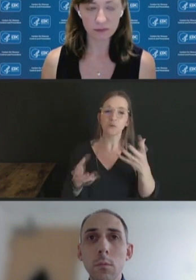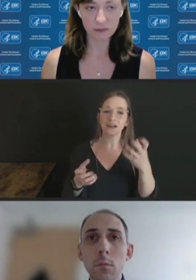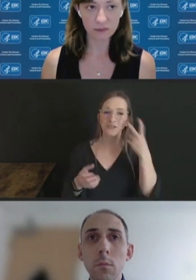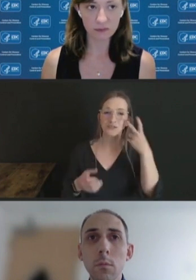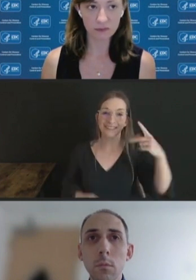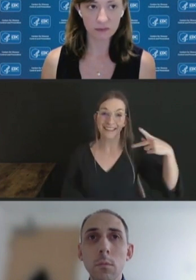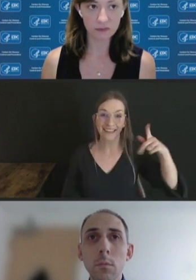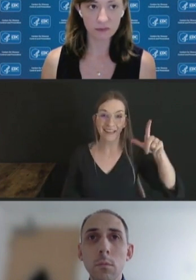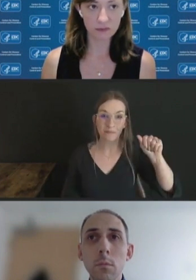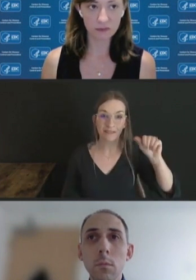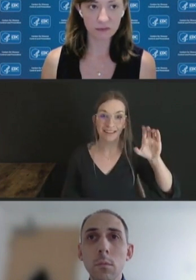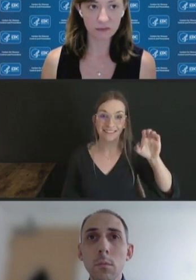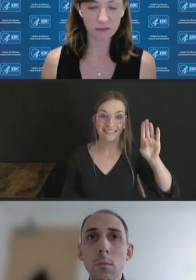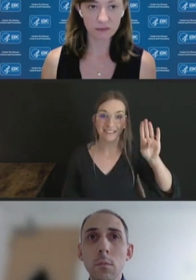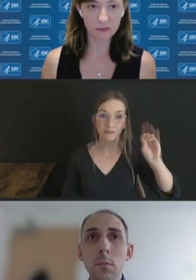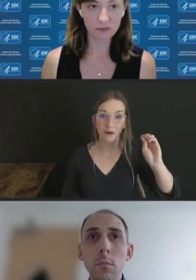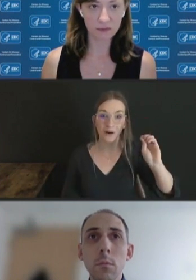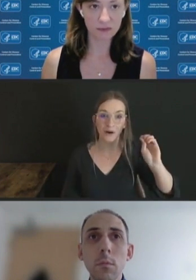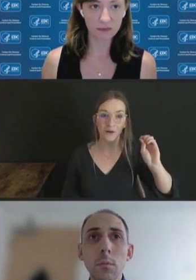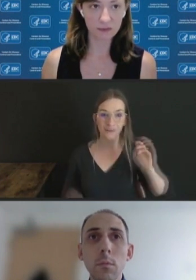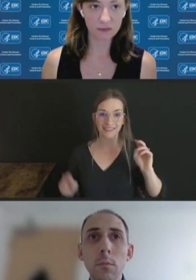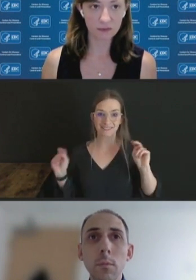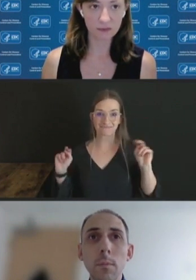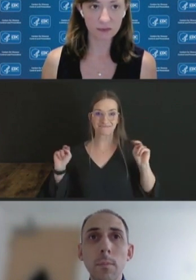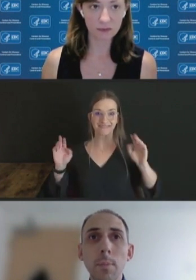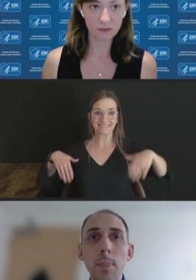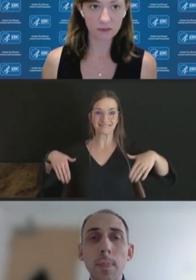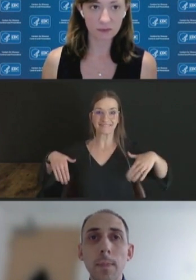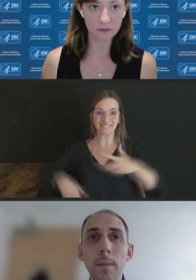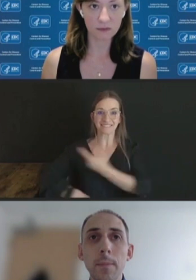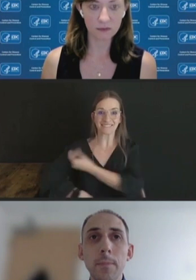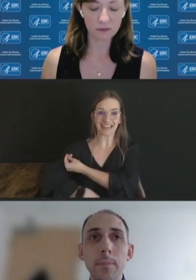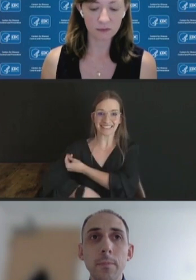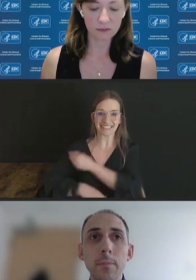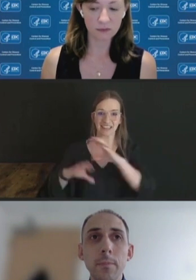group in that comparison study you did. That must be very hard to do.